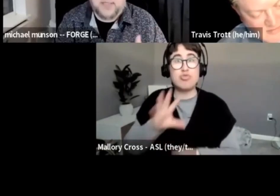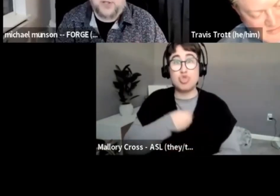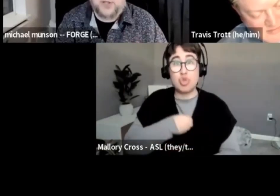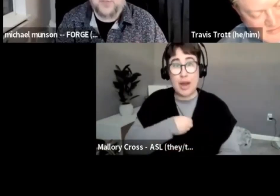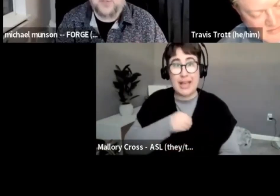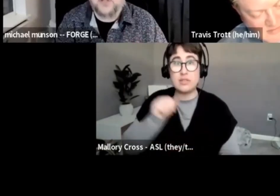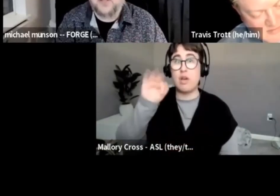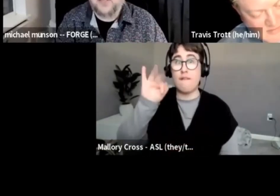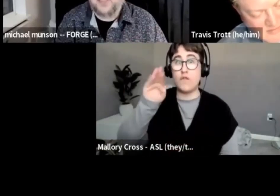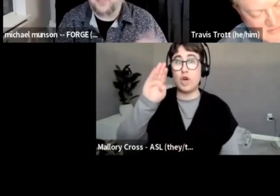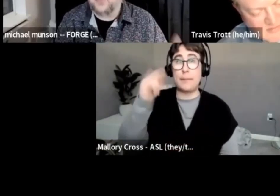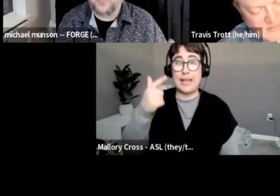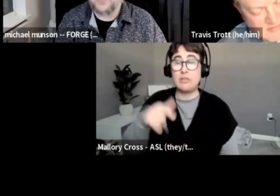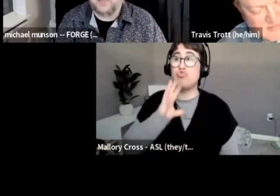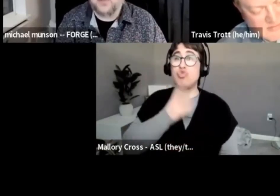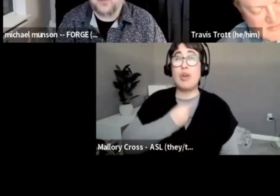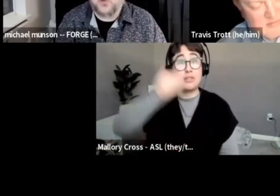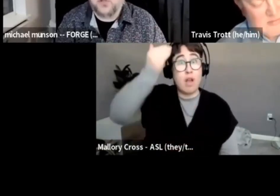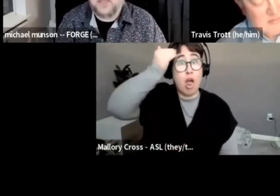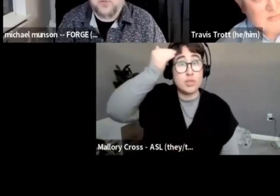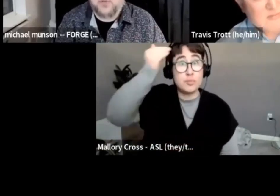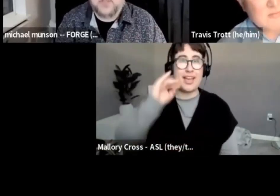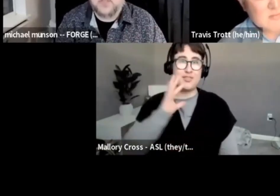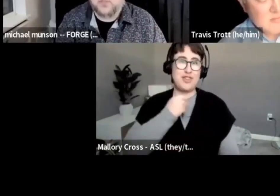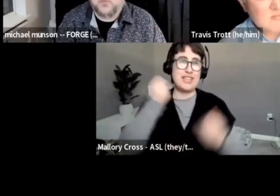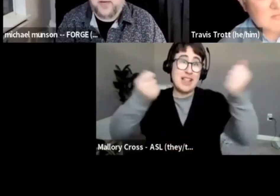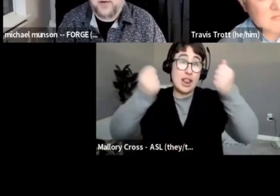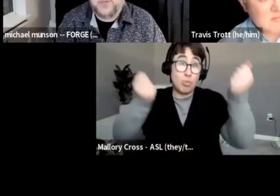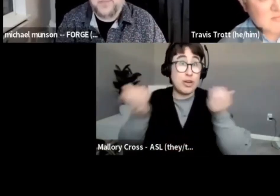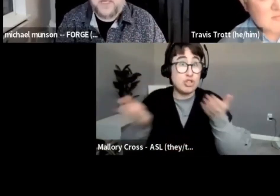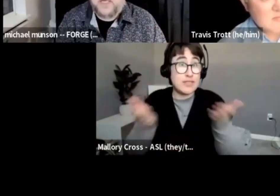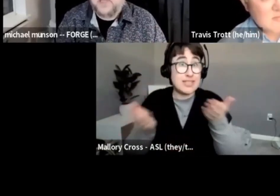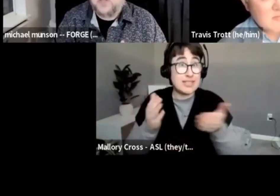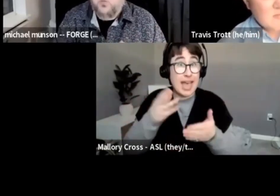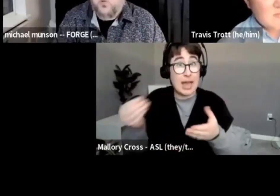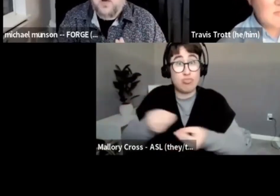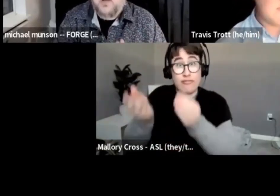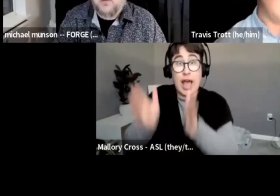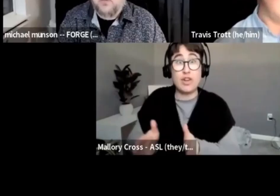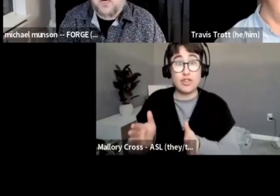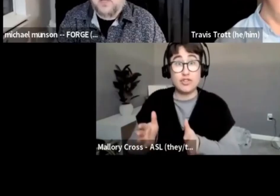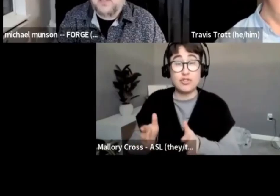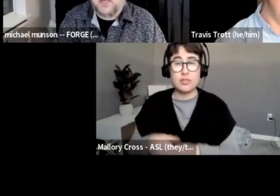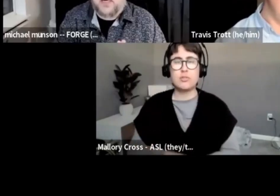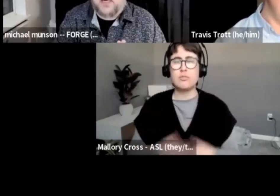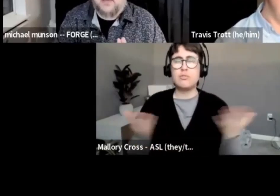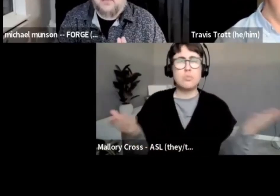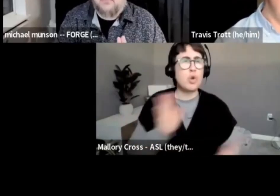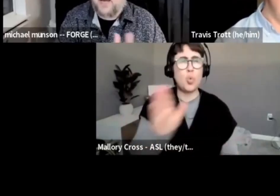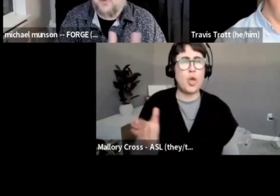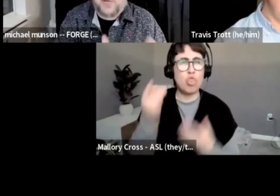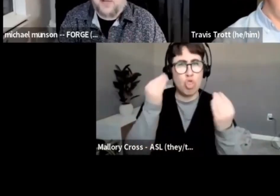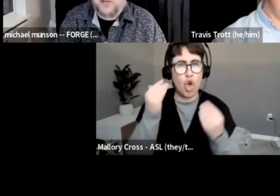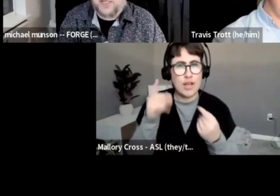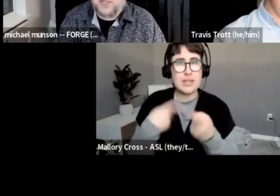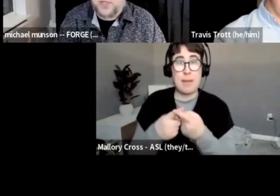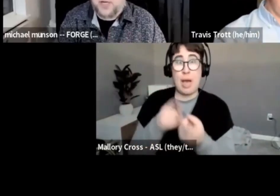trans knowledgeable and trans celebratory services and providers. So what are your thoughts on that reality